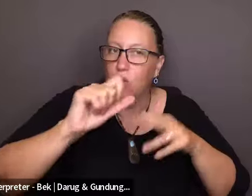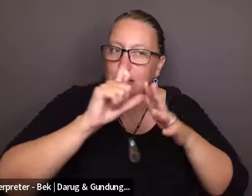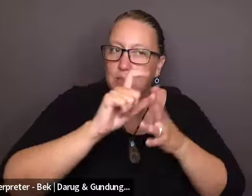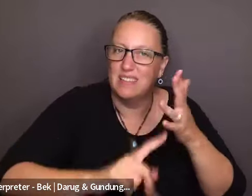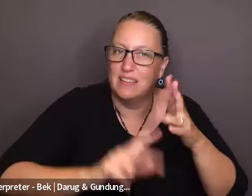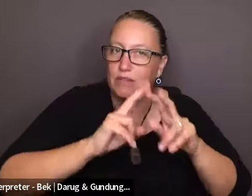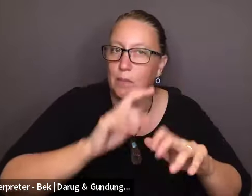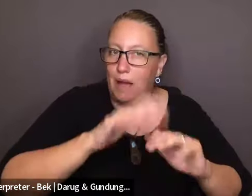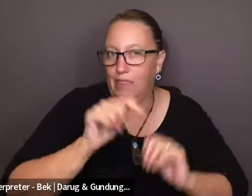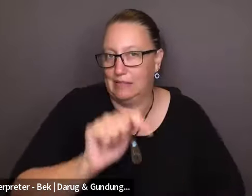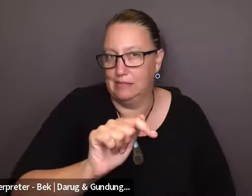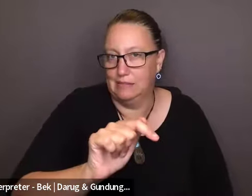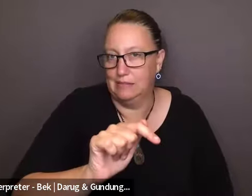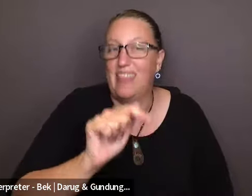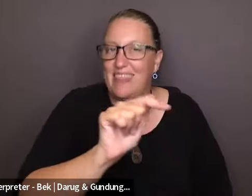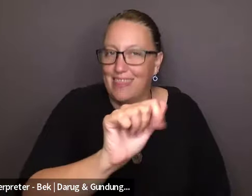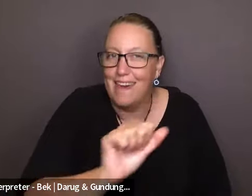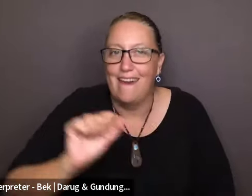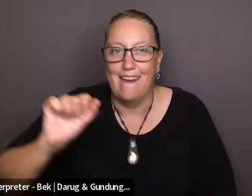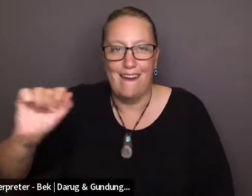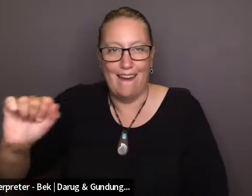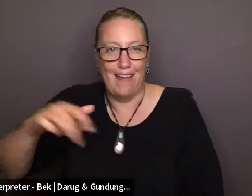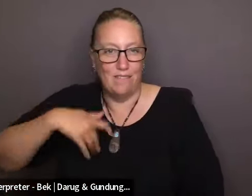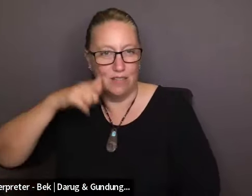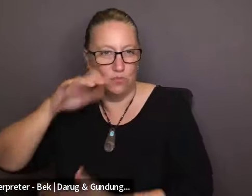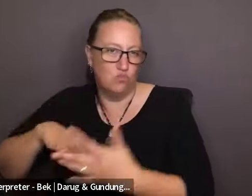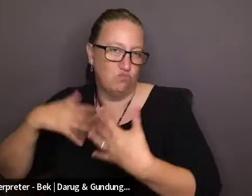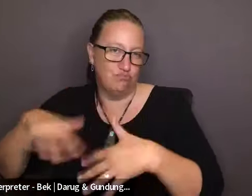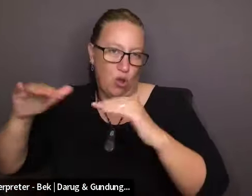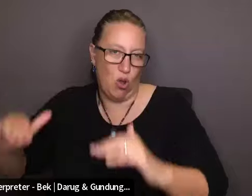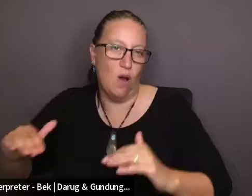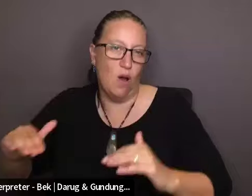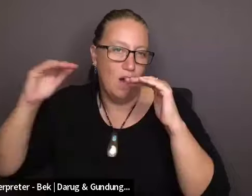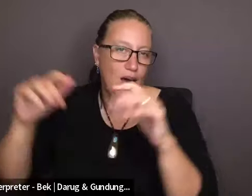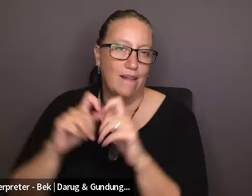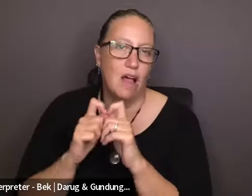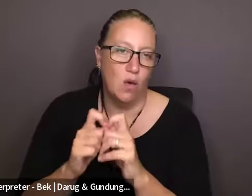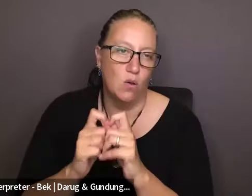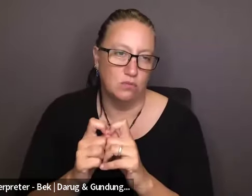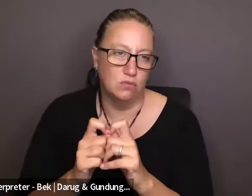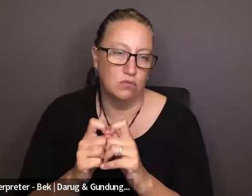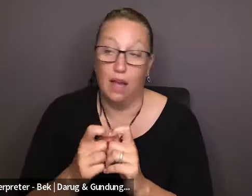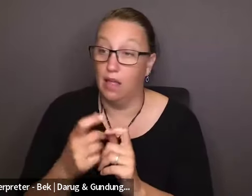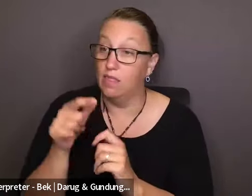depends. It comes down to what is the group of people with disability that you're research is about and that's